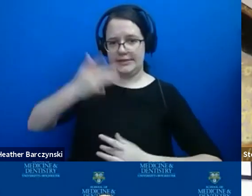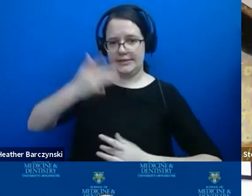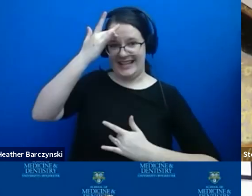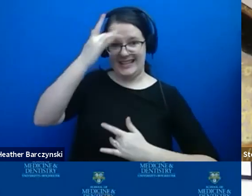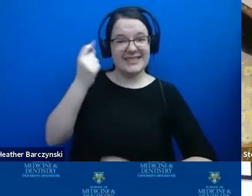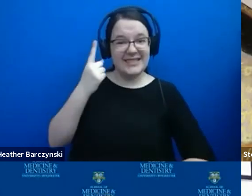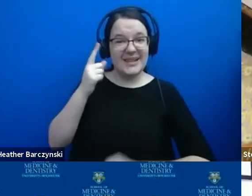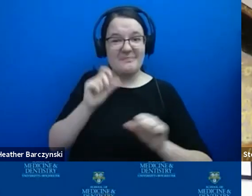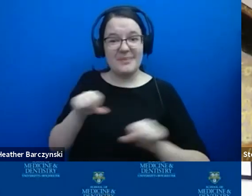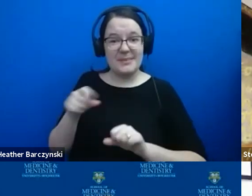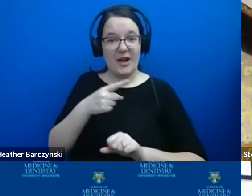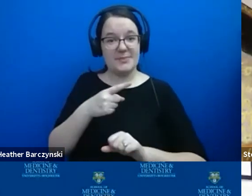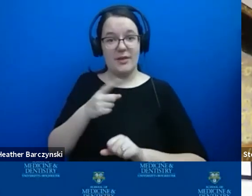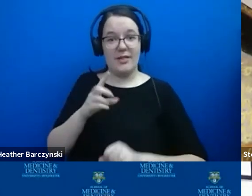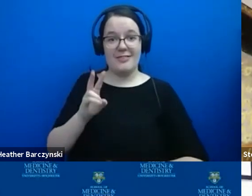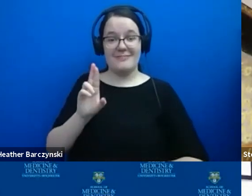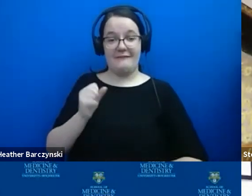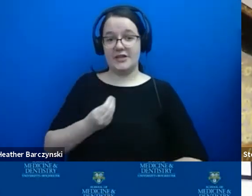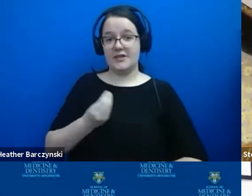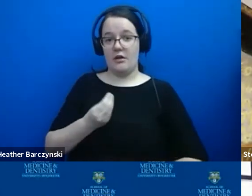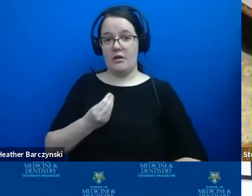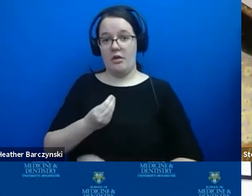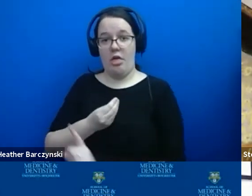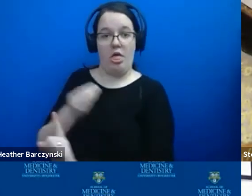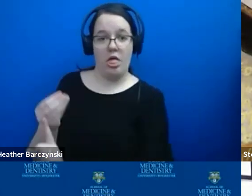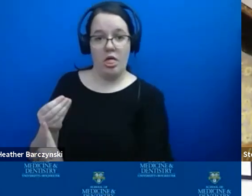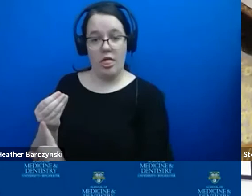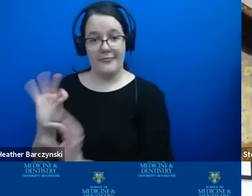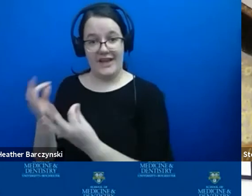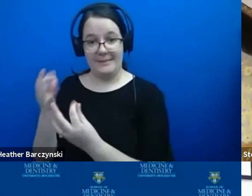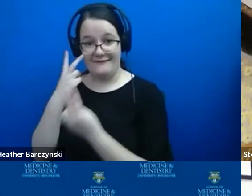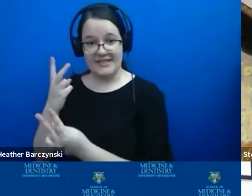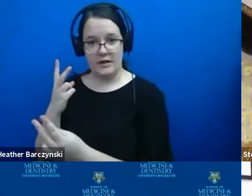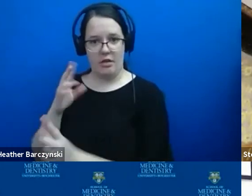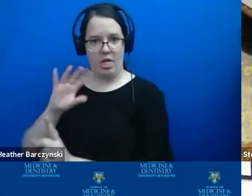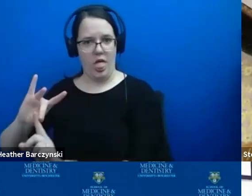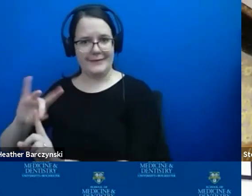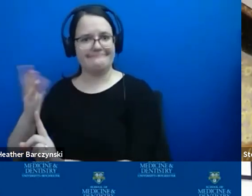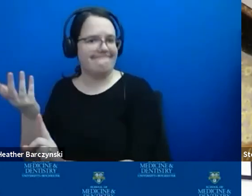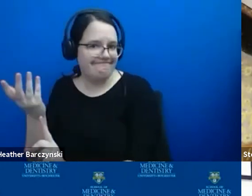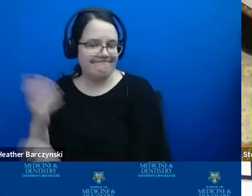you could bring that virus to the family that you're visiting so we do continue to recommend